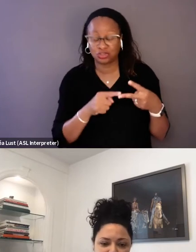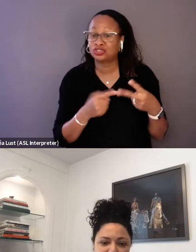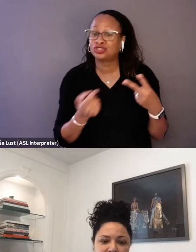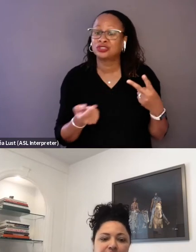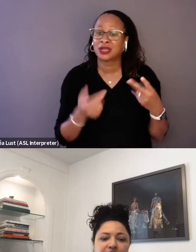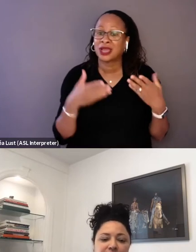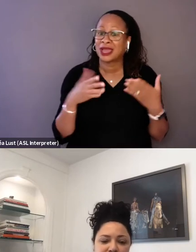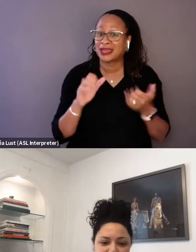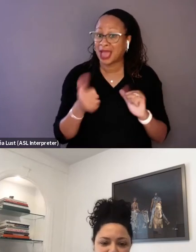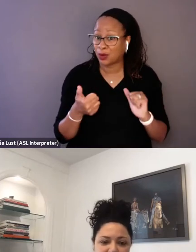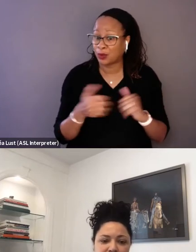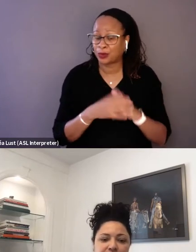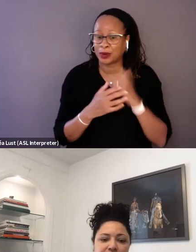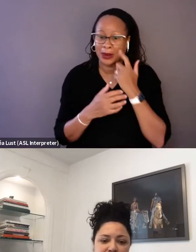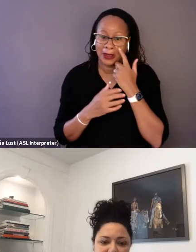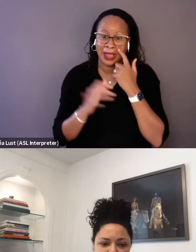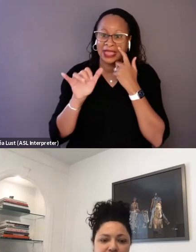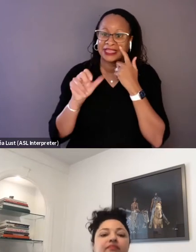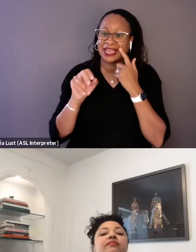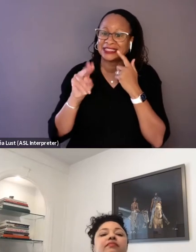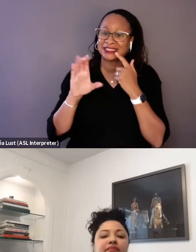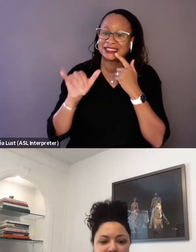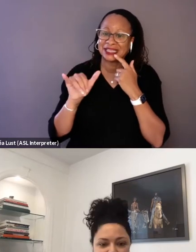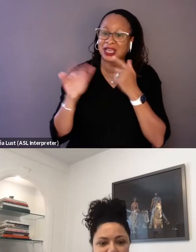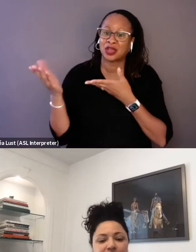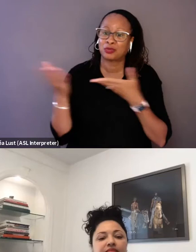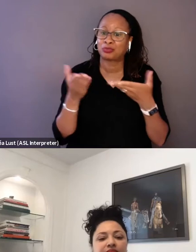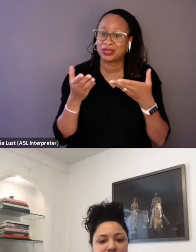in which Yancey brings together, brings a live